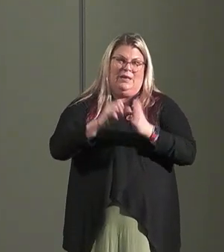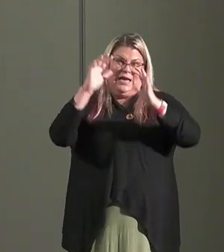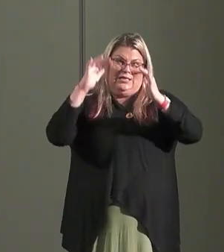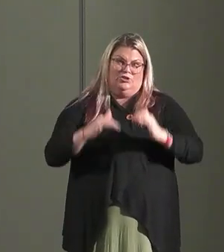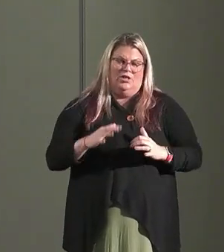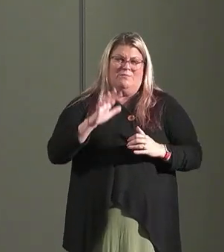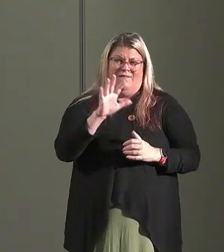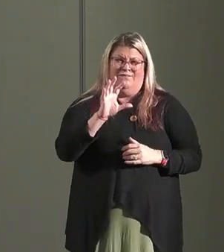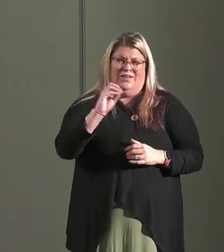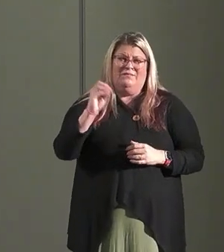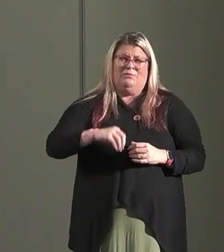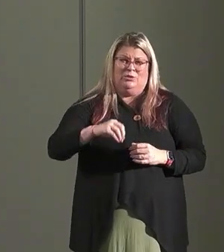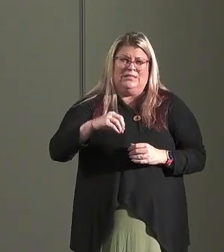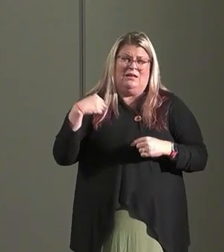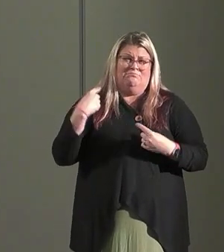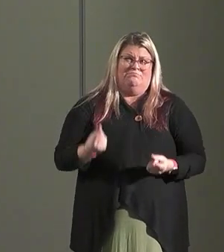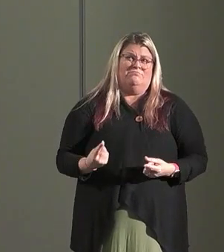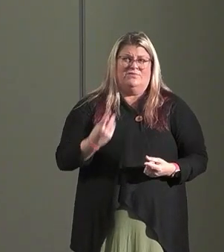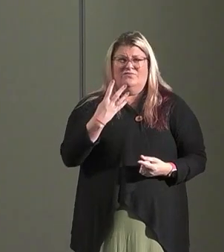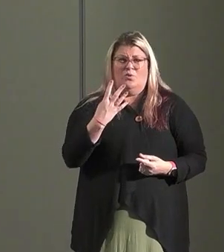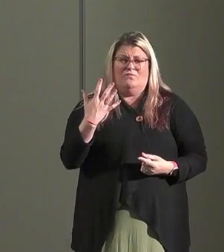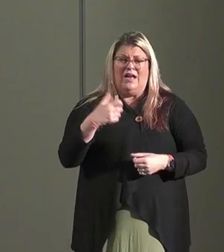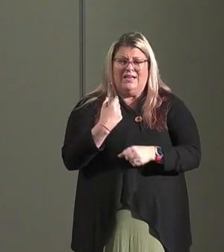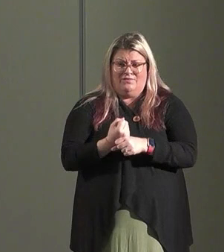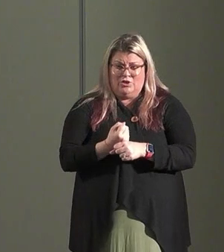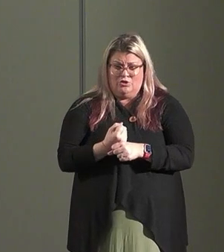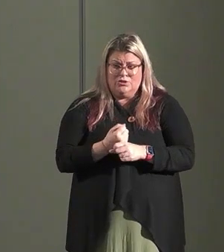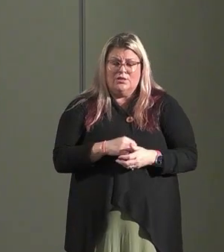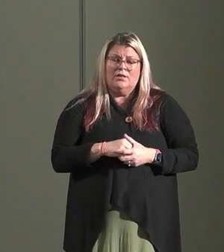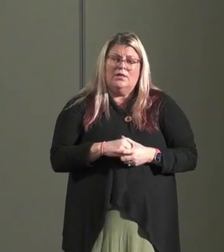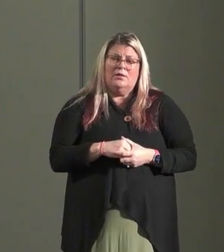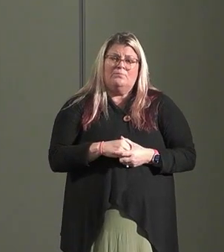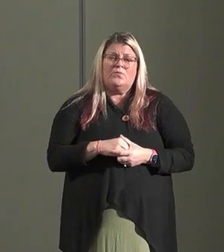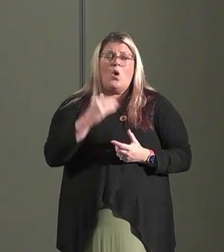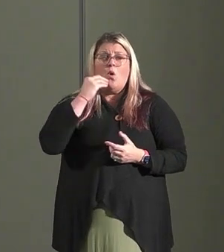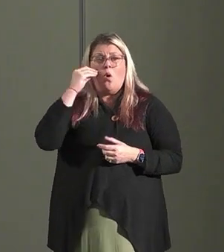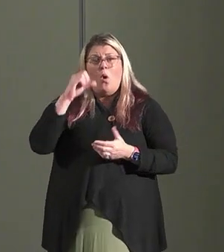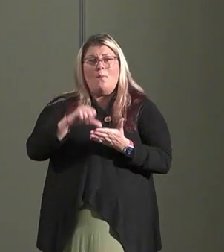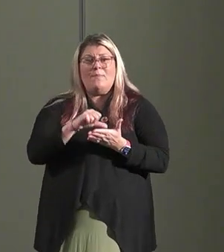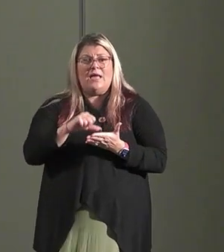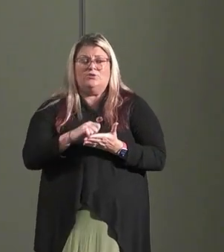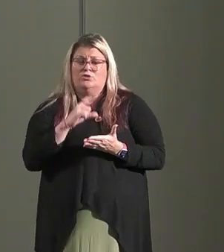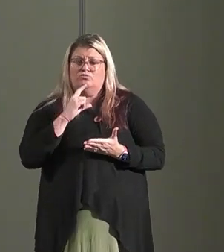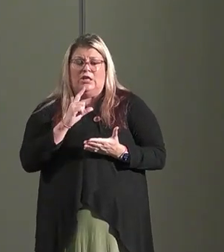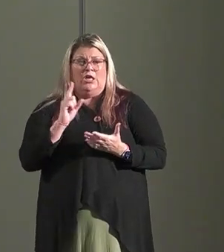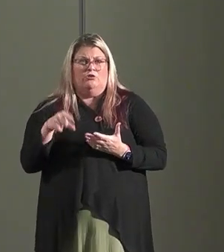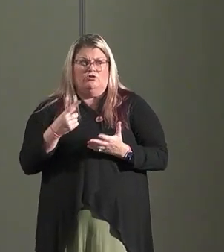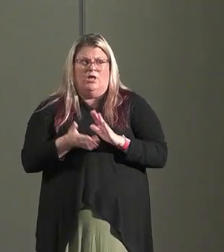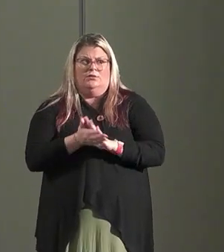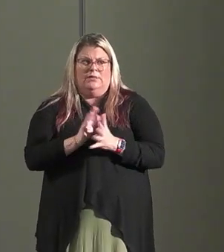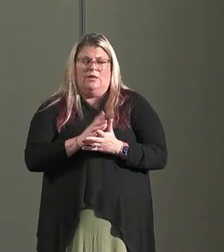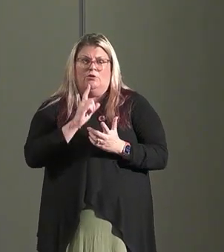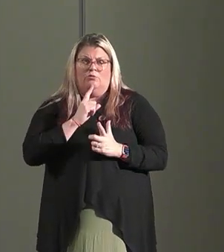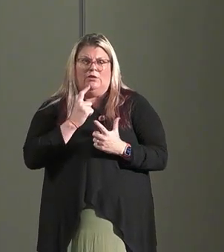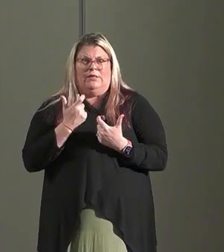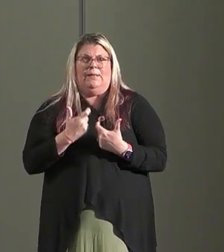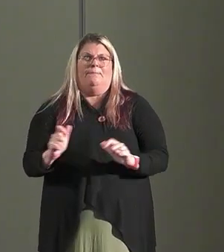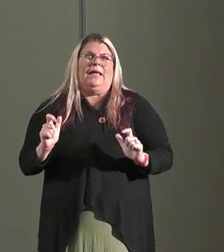increase in the last four or five years. Home pages are just getting really big.